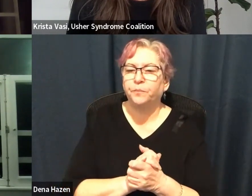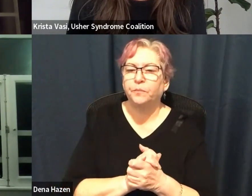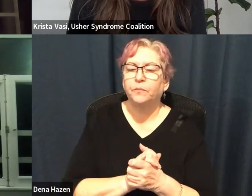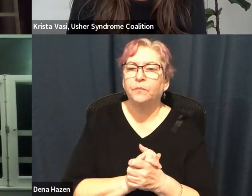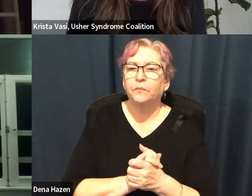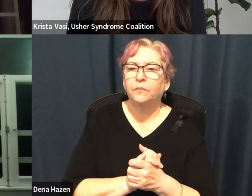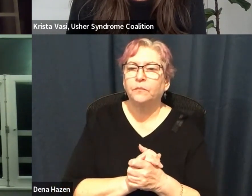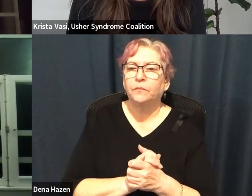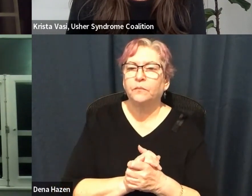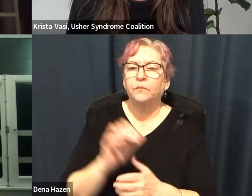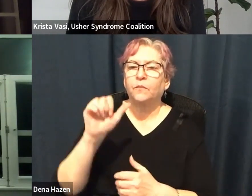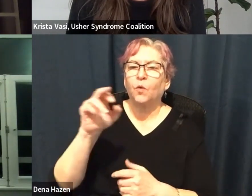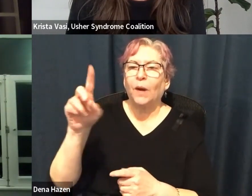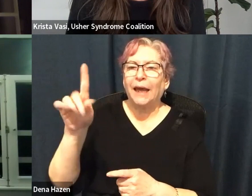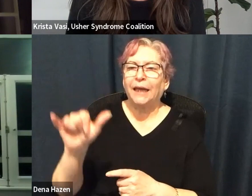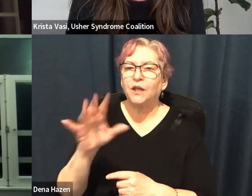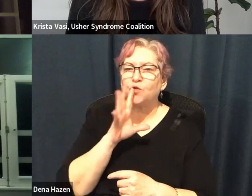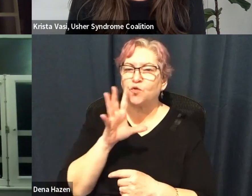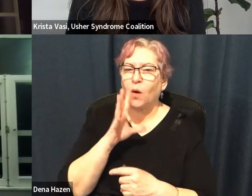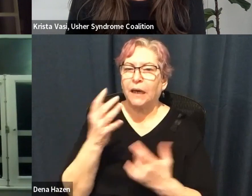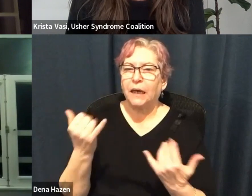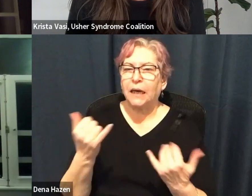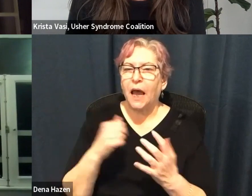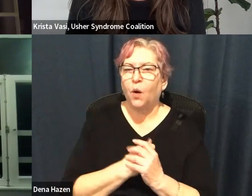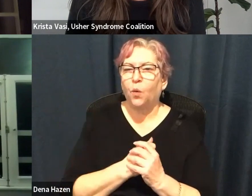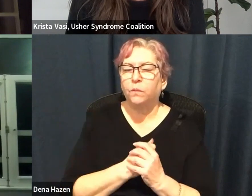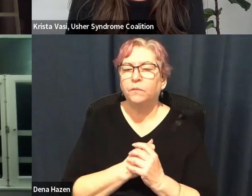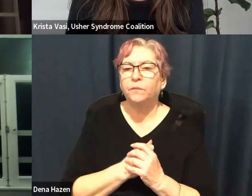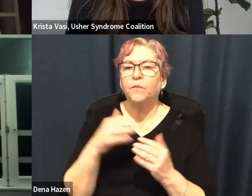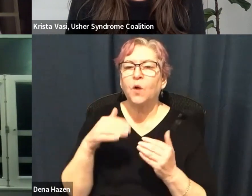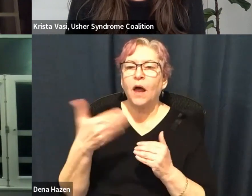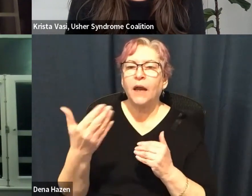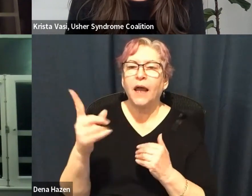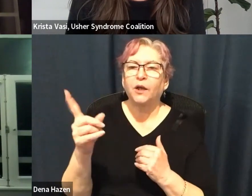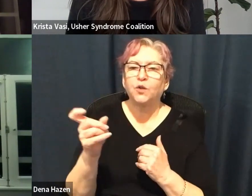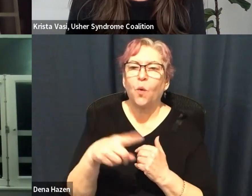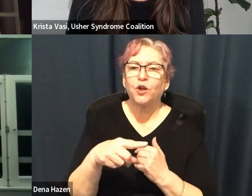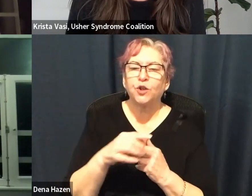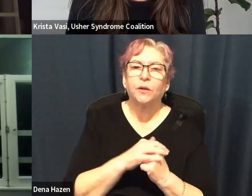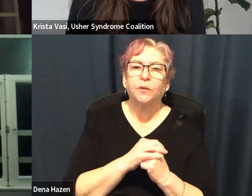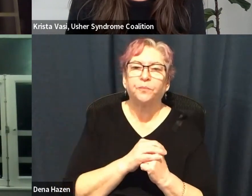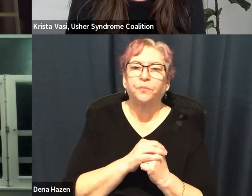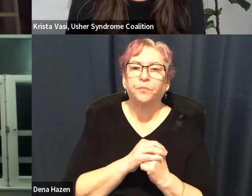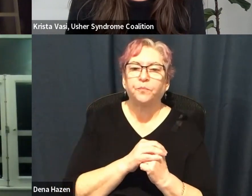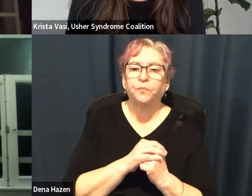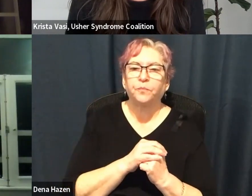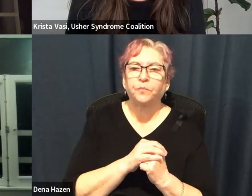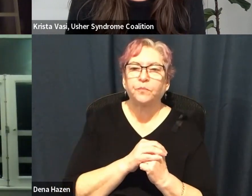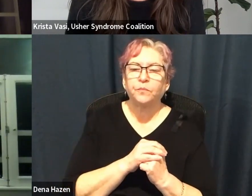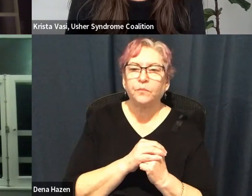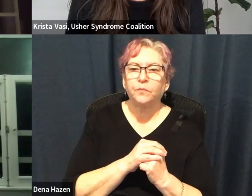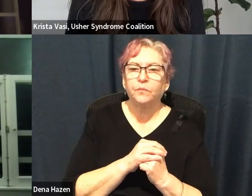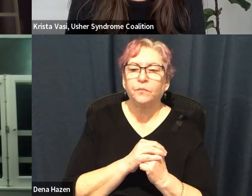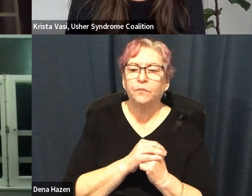It's Andy speaking here, next question. I'll just have a look.